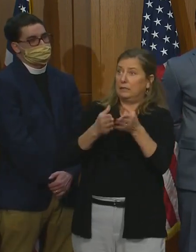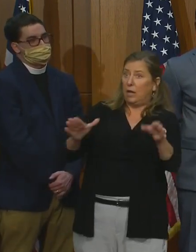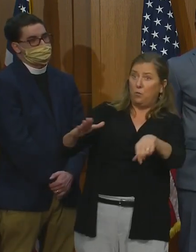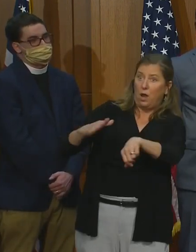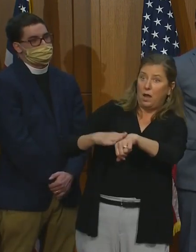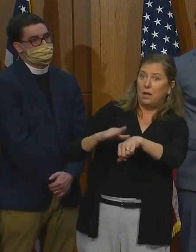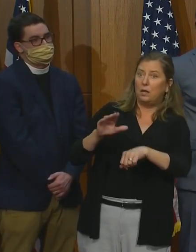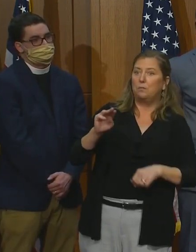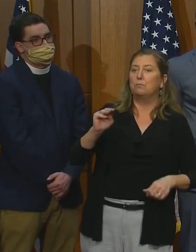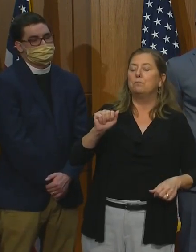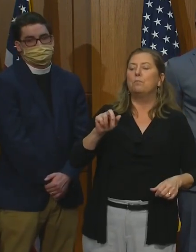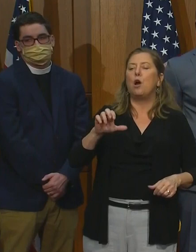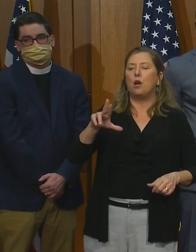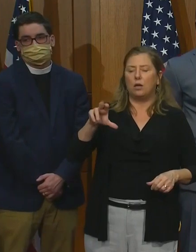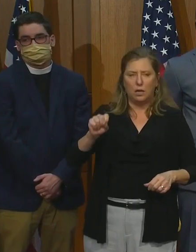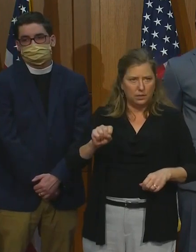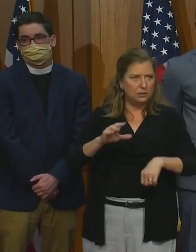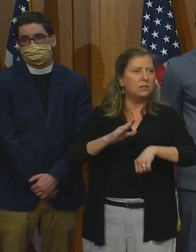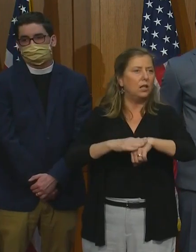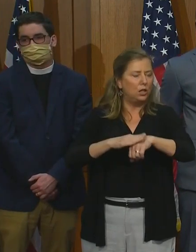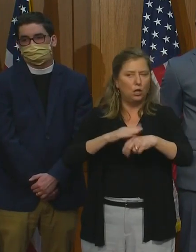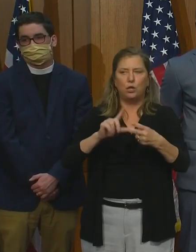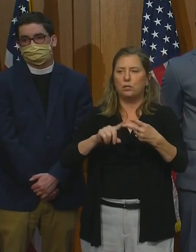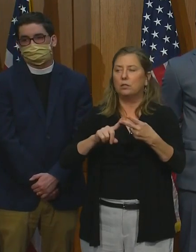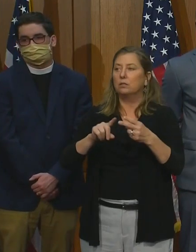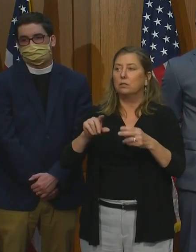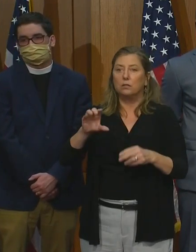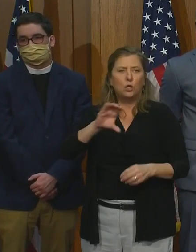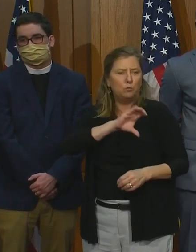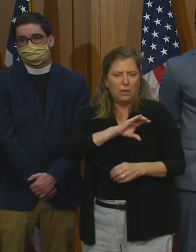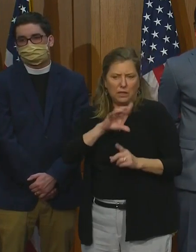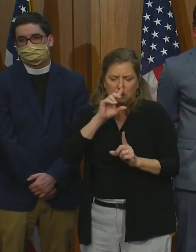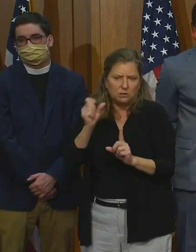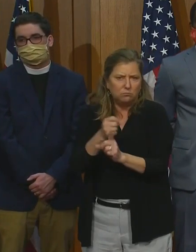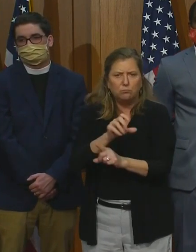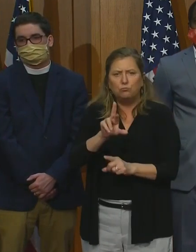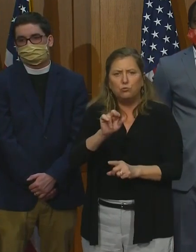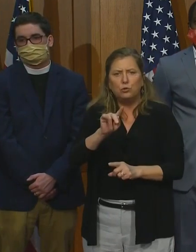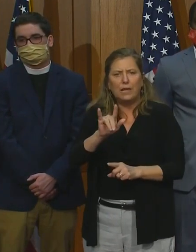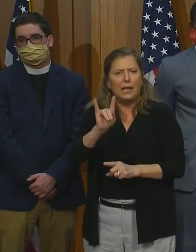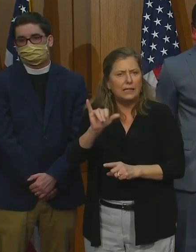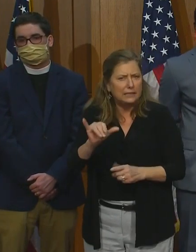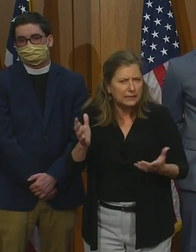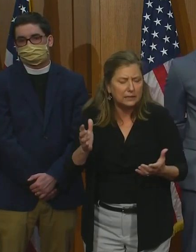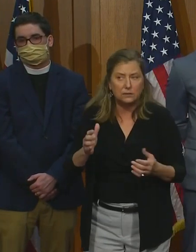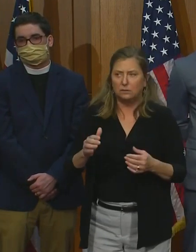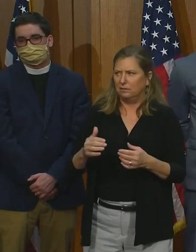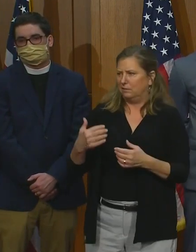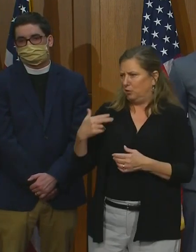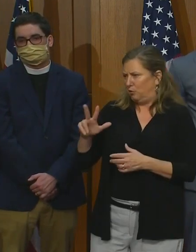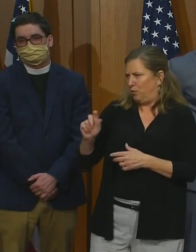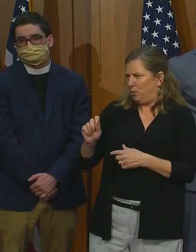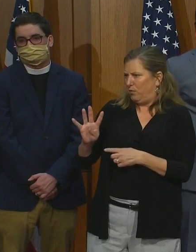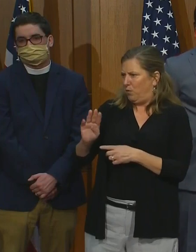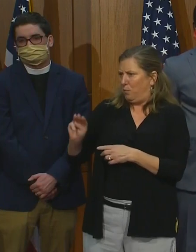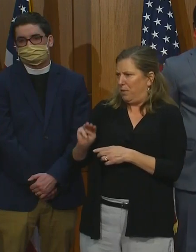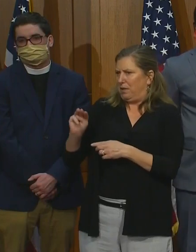ARE THOSE PLANS STATEWIDE FOR. I'M LOOK AT LEAST FOR TARGETING